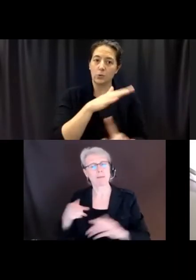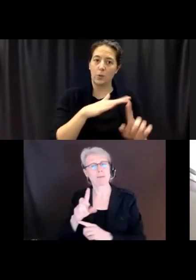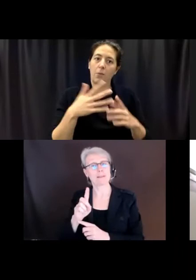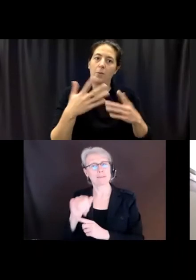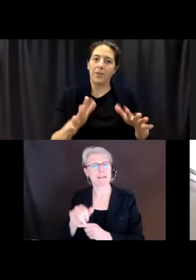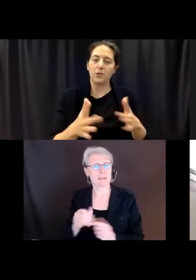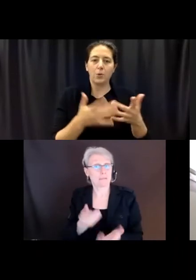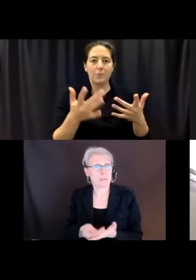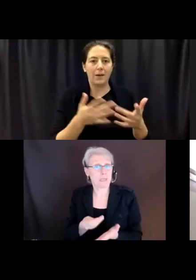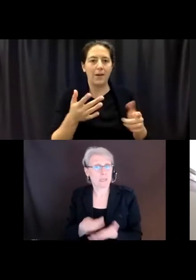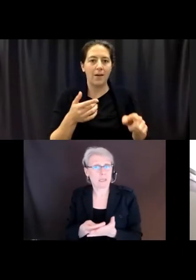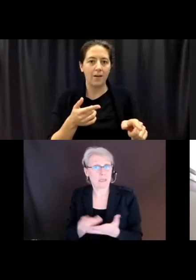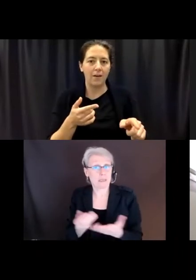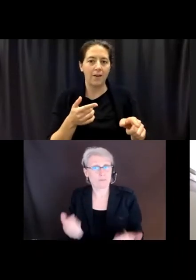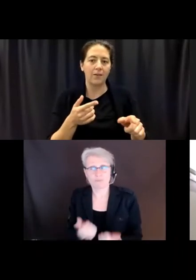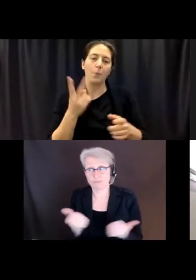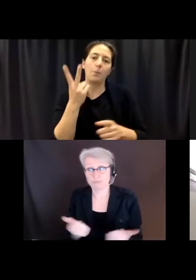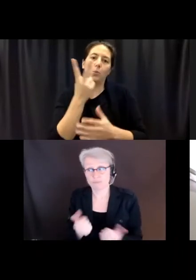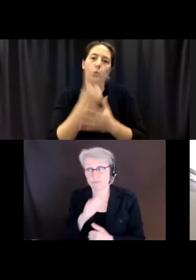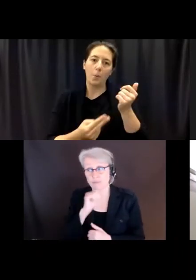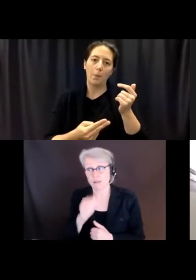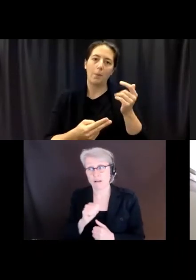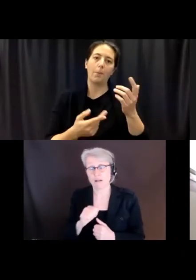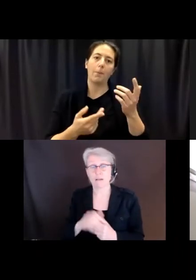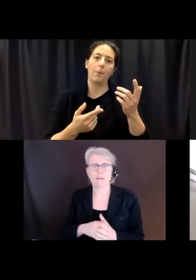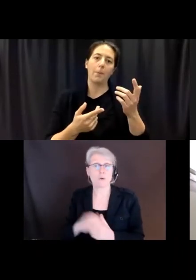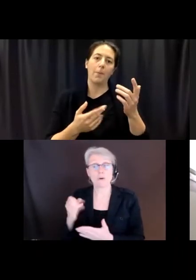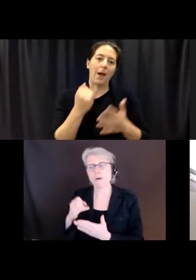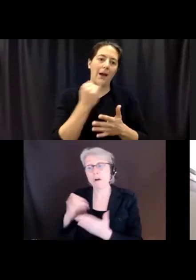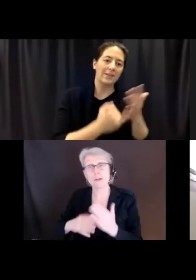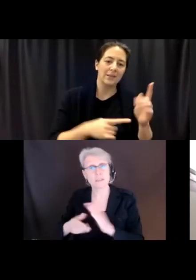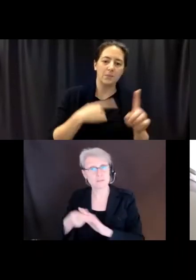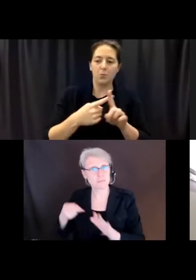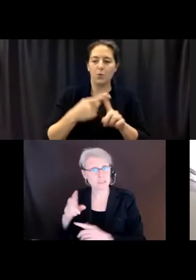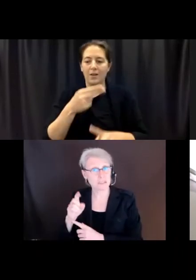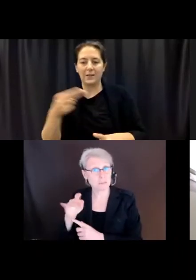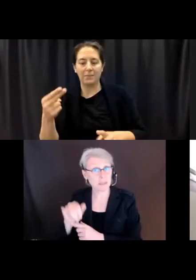THEY DON'T HAVE MUCH MONEY. IT IS THE SAME THING FOR DISABLED ARTISTS, SO THERE IS SOME